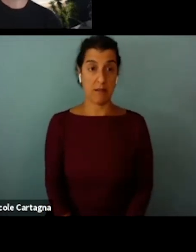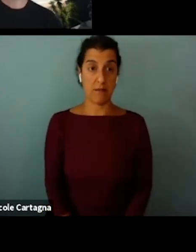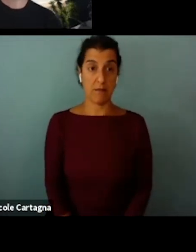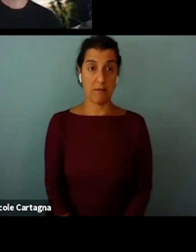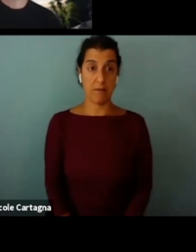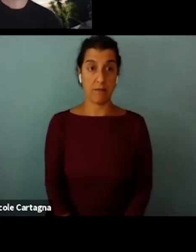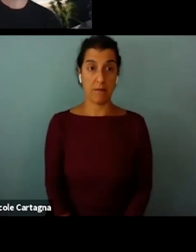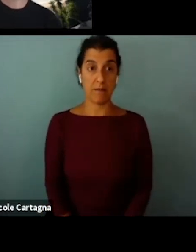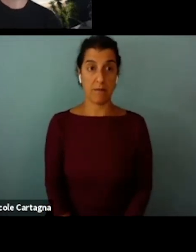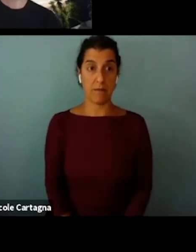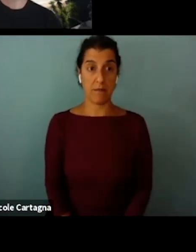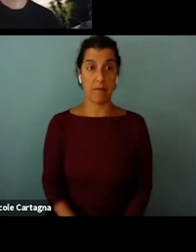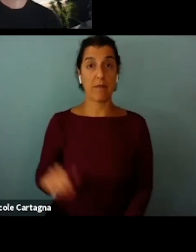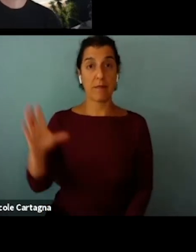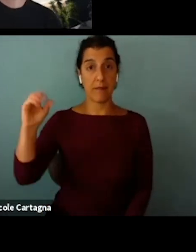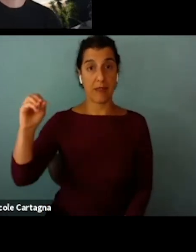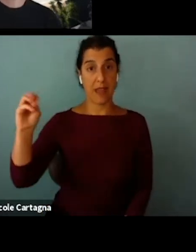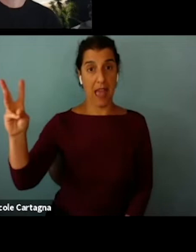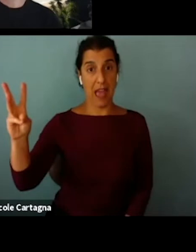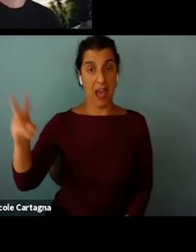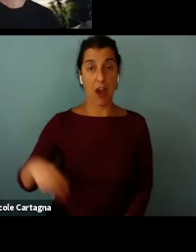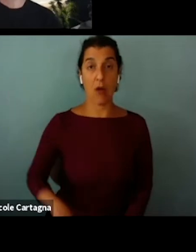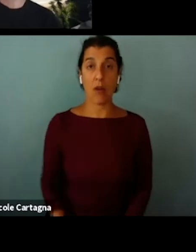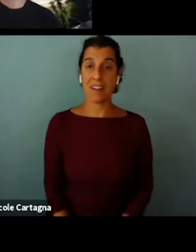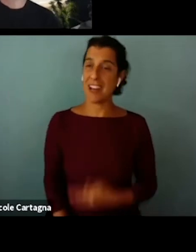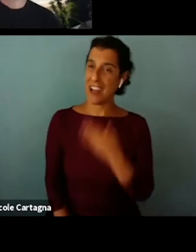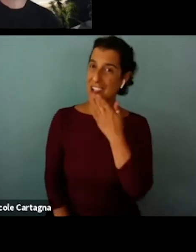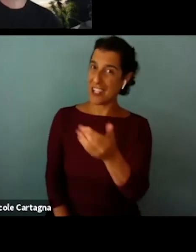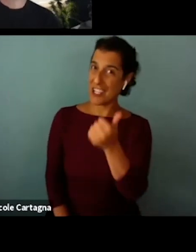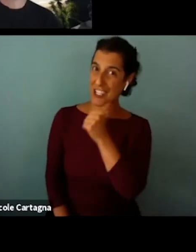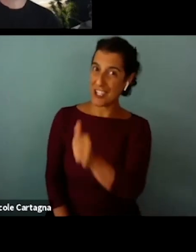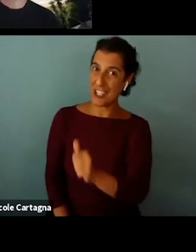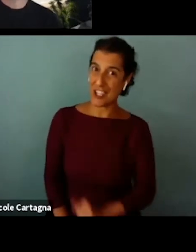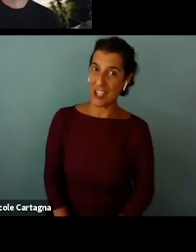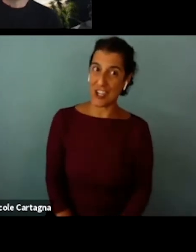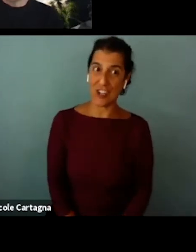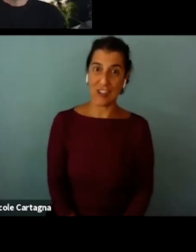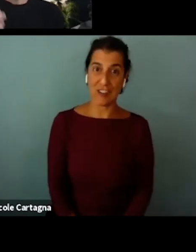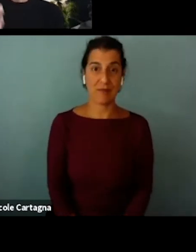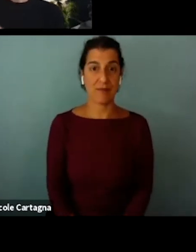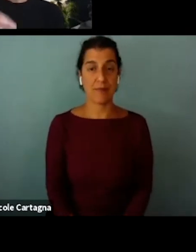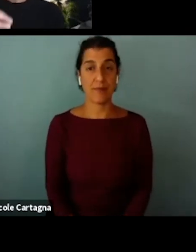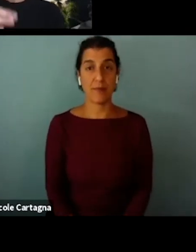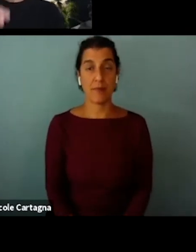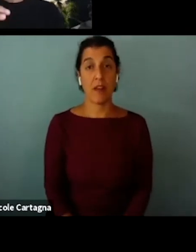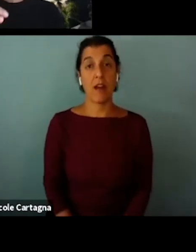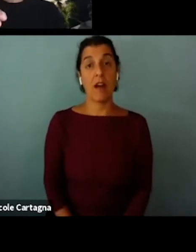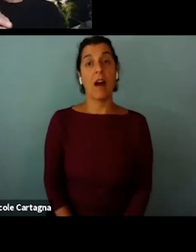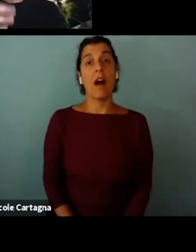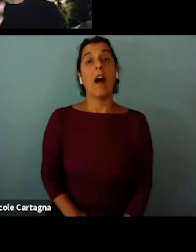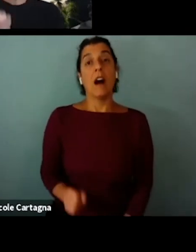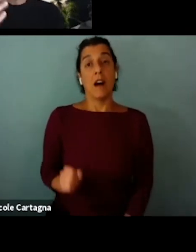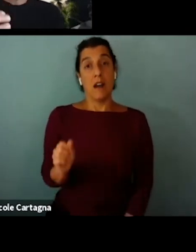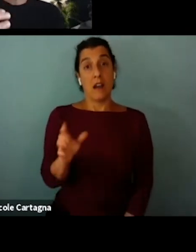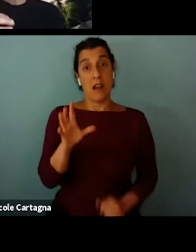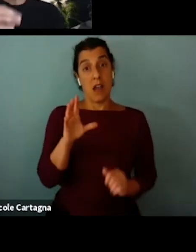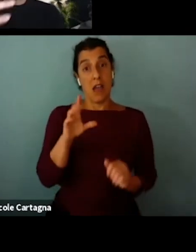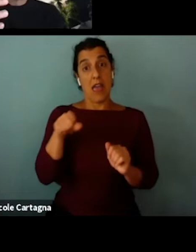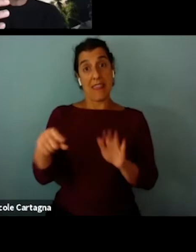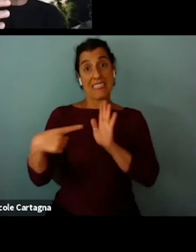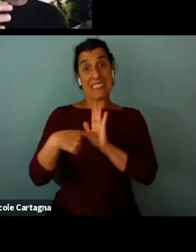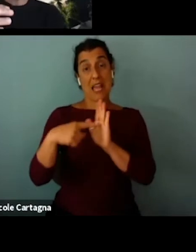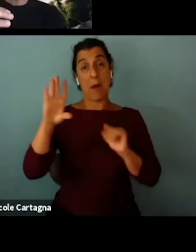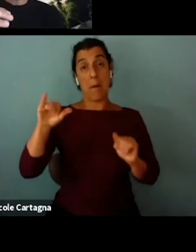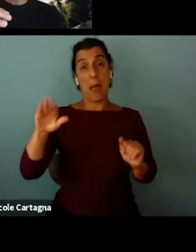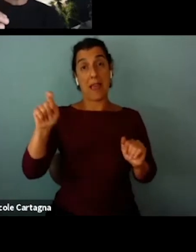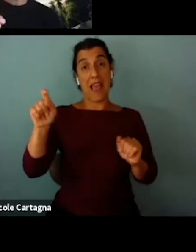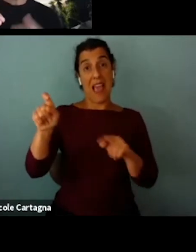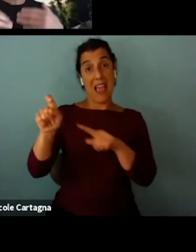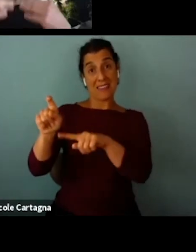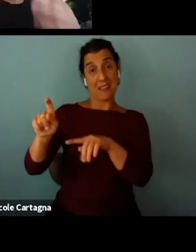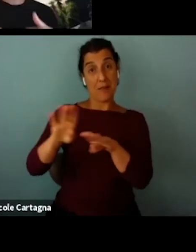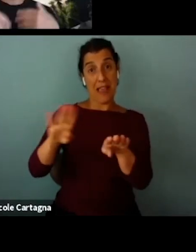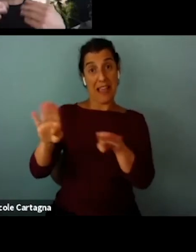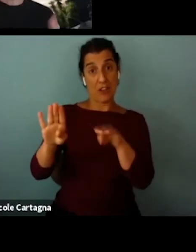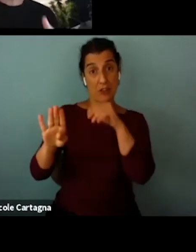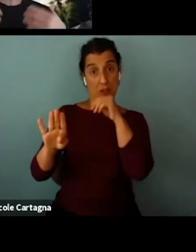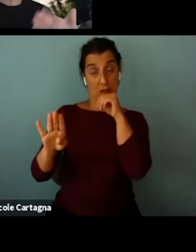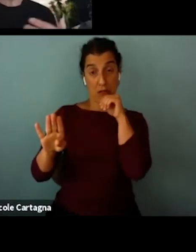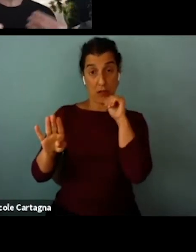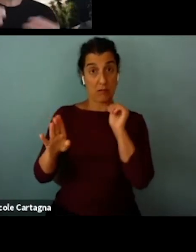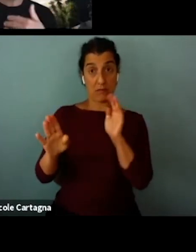cow good girl and so in this this example baby x's behaviors um all generated autonomously so